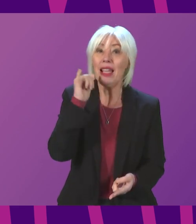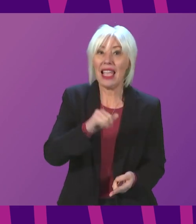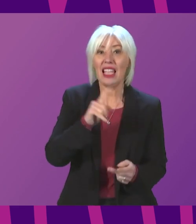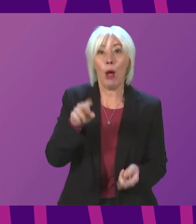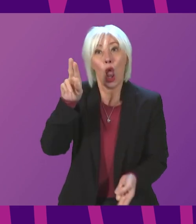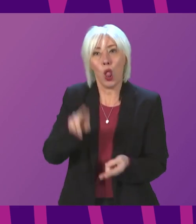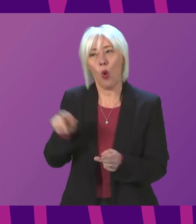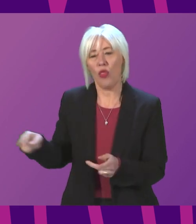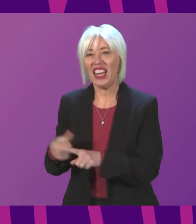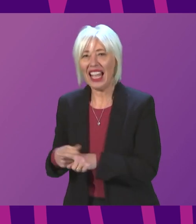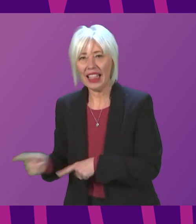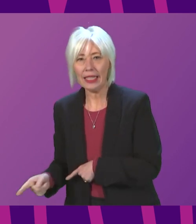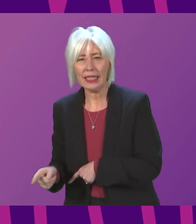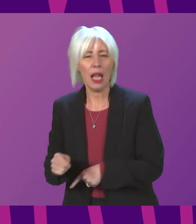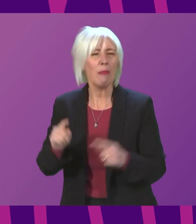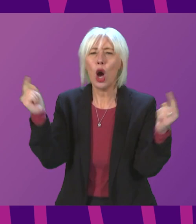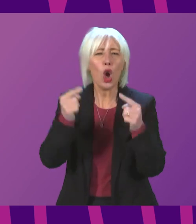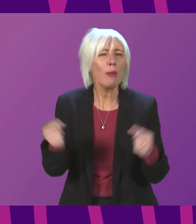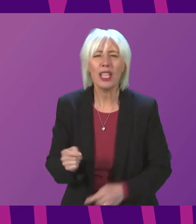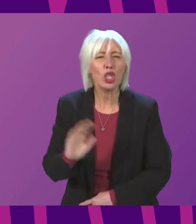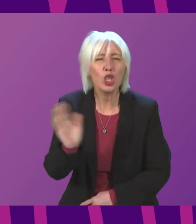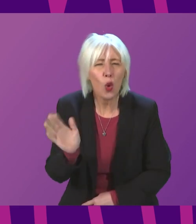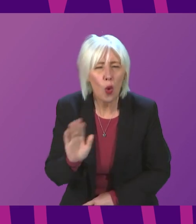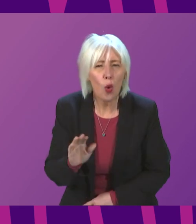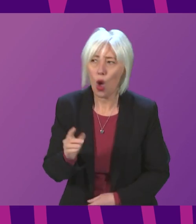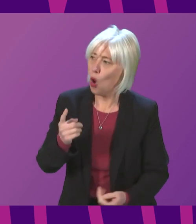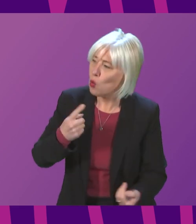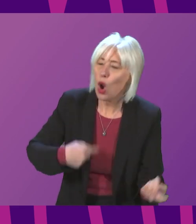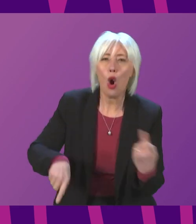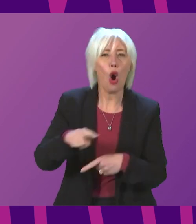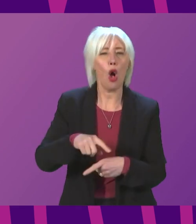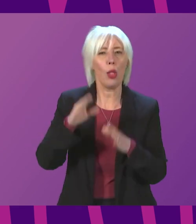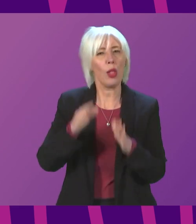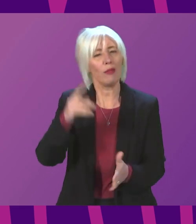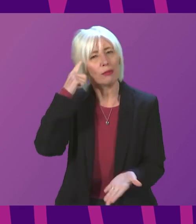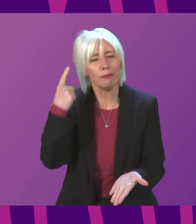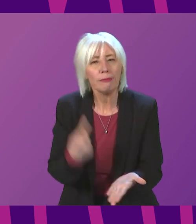However, it is not a competition. We all have to take the decisions and to make the judgments